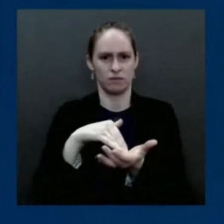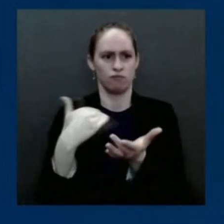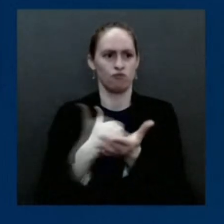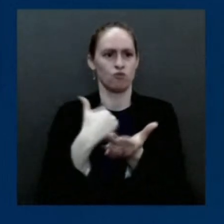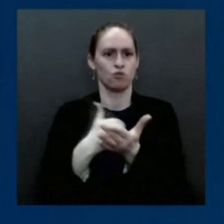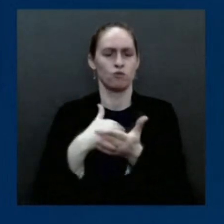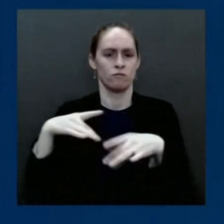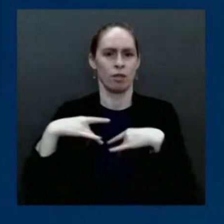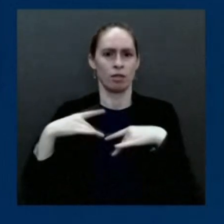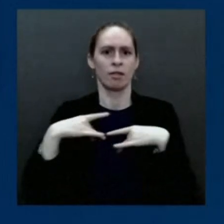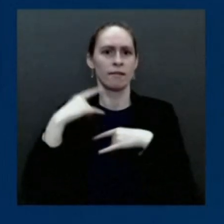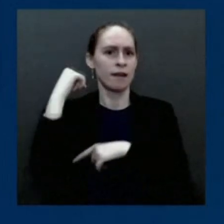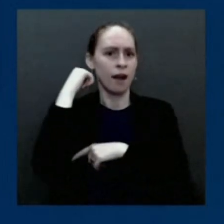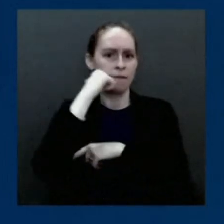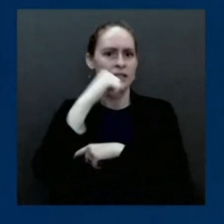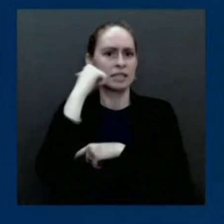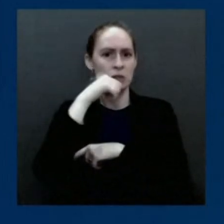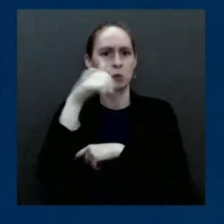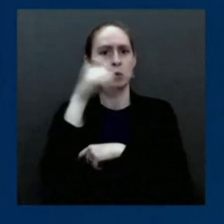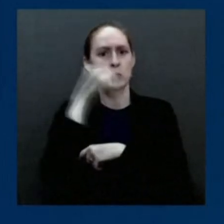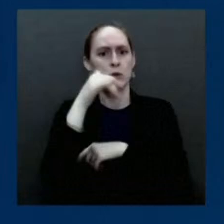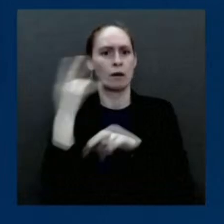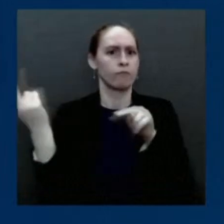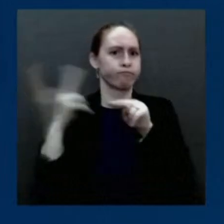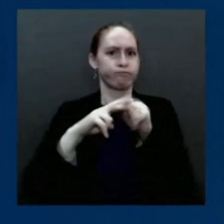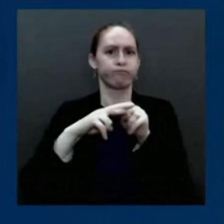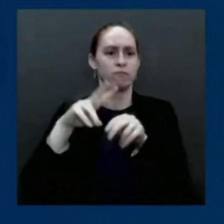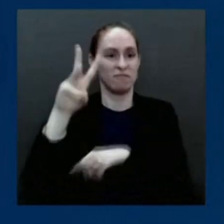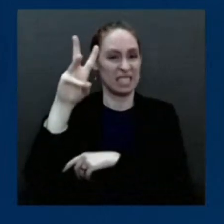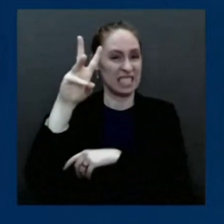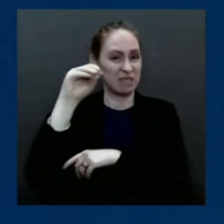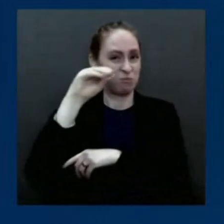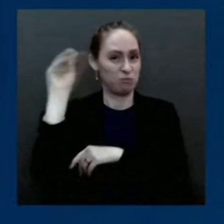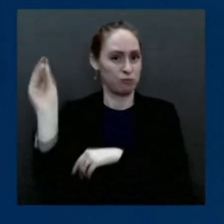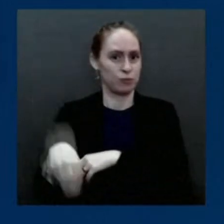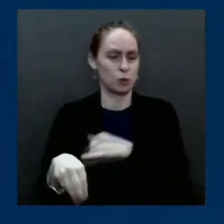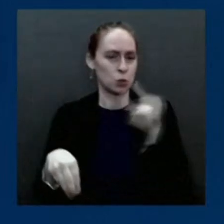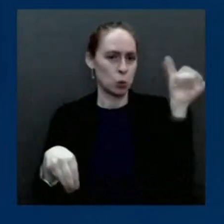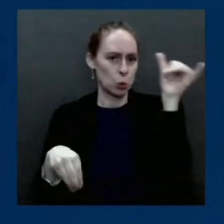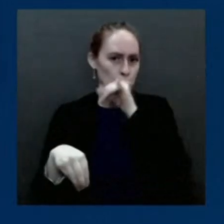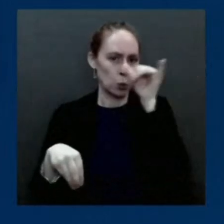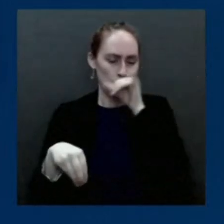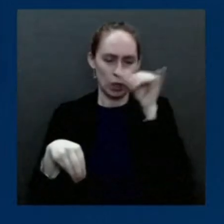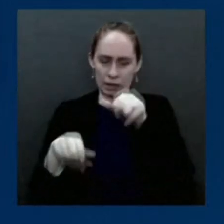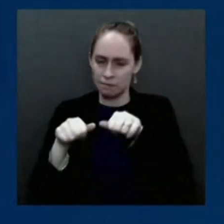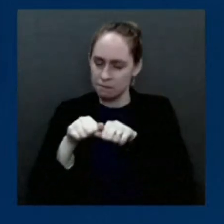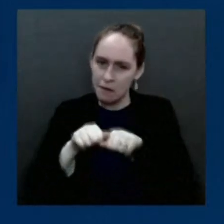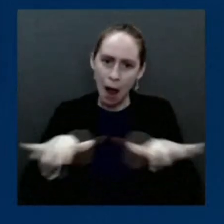AVERAGE OF CASES IS 240,400 CASES PER DAY AN INCREASE OF 60% OVER THE PREVIOUS WEEK.